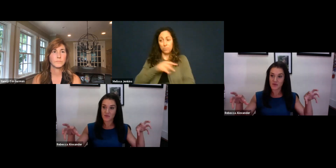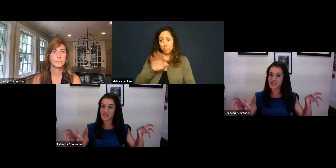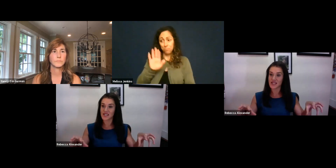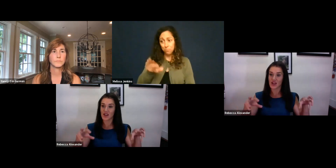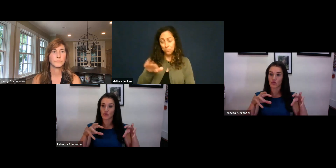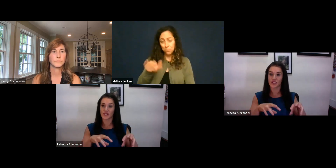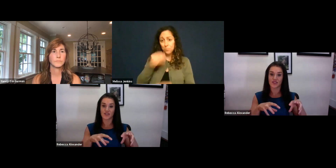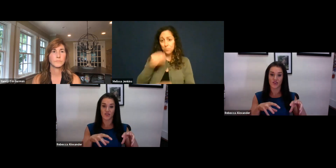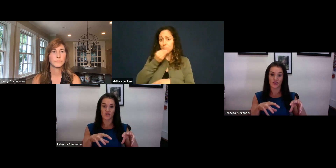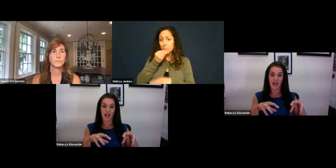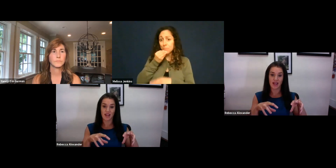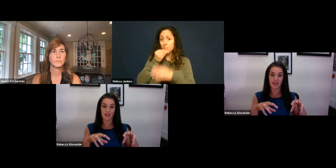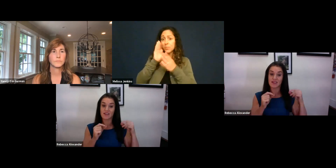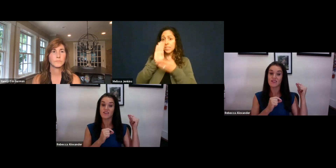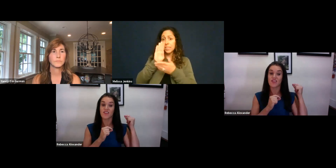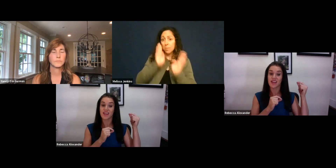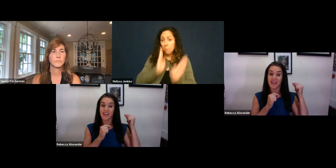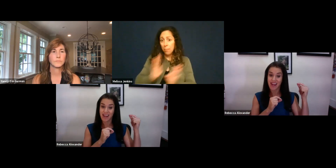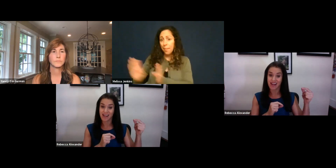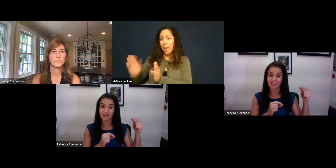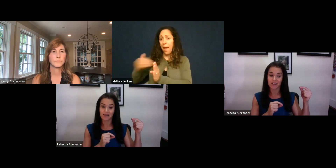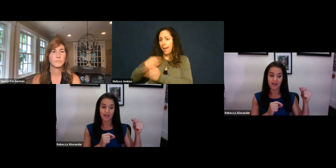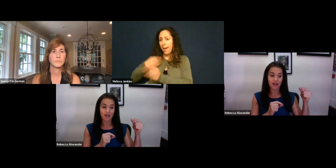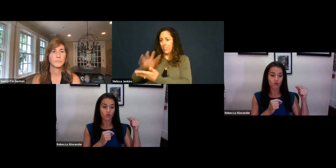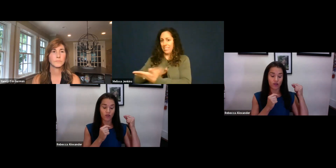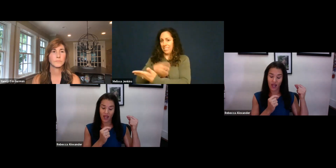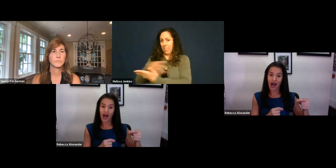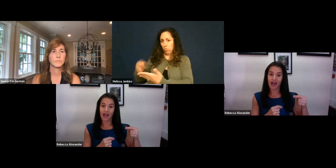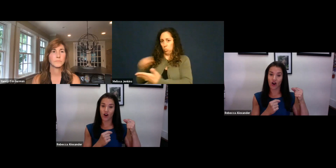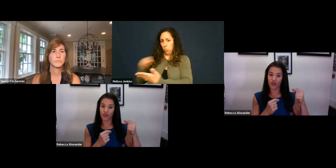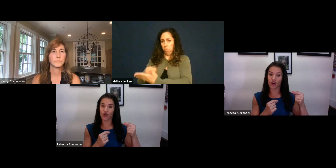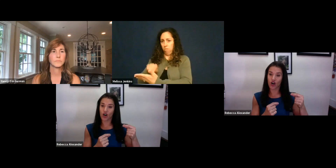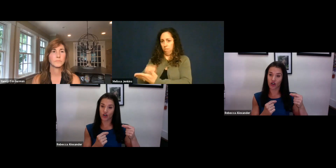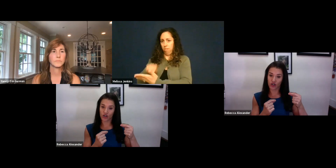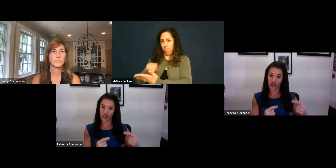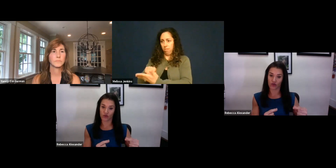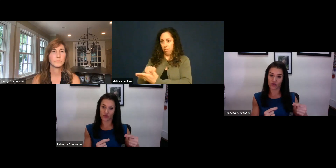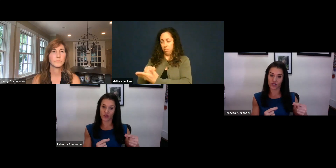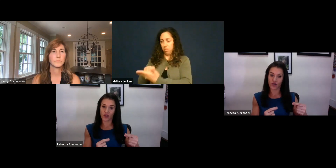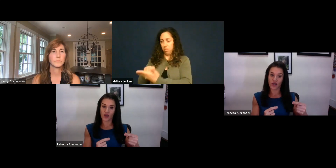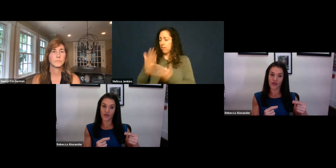to be scheduled into their day, even if they can't rely on their hunger cues.